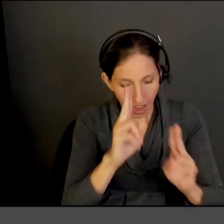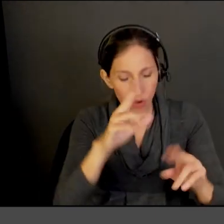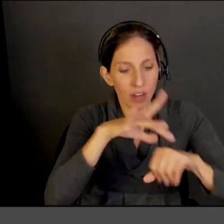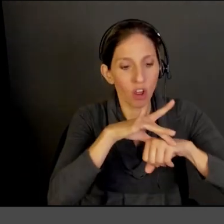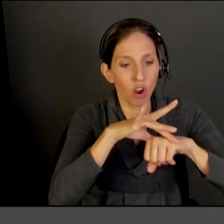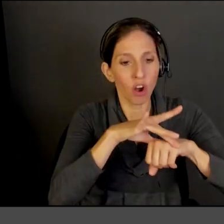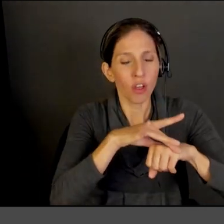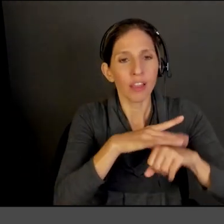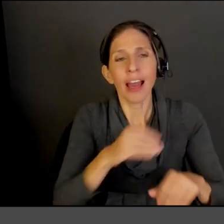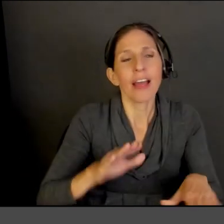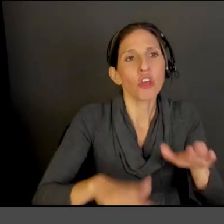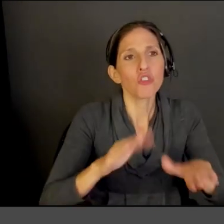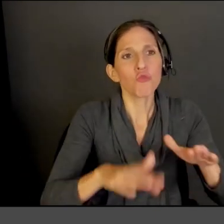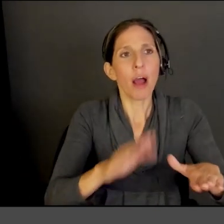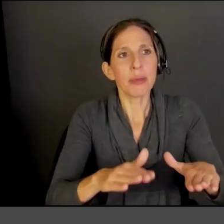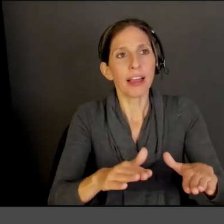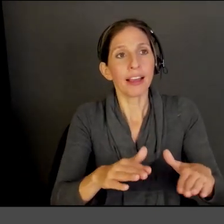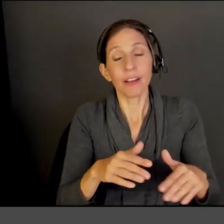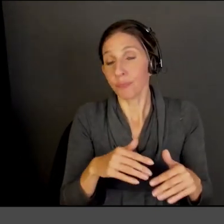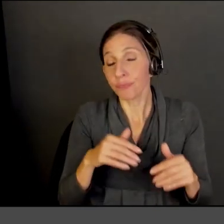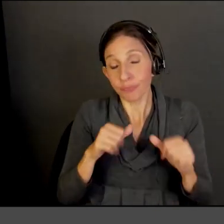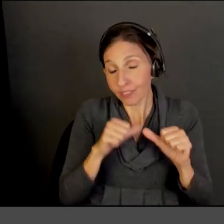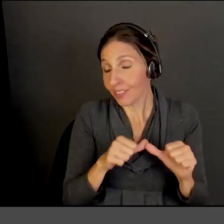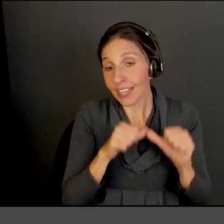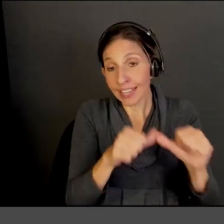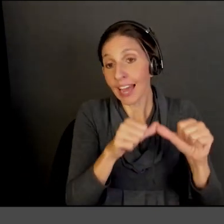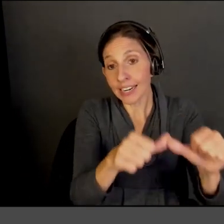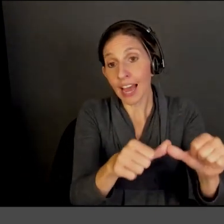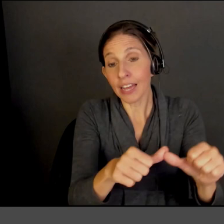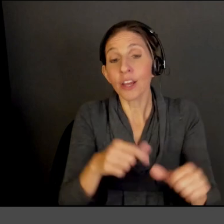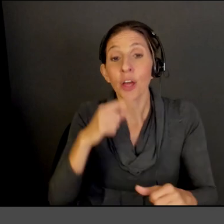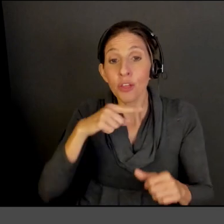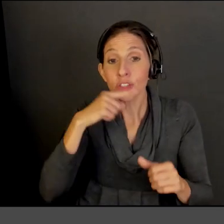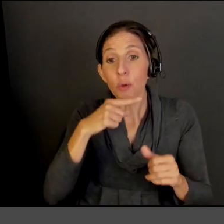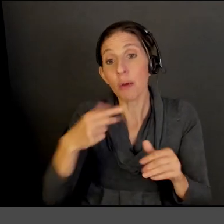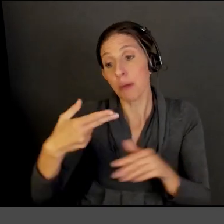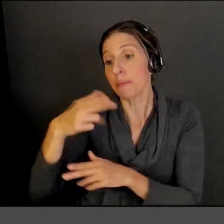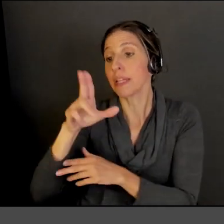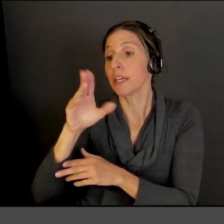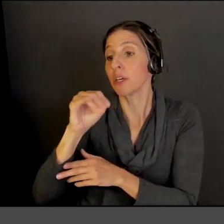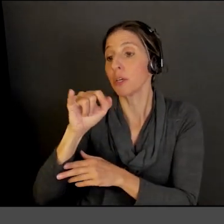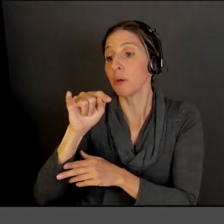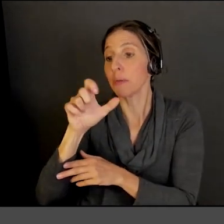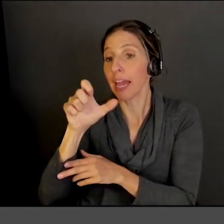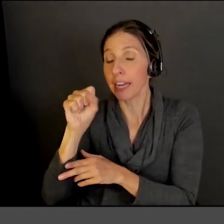THE PUBLIC HUMANITIES. ONCE AGAIN, IT'S HOW WE COME OUT